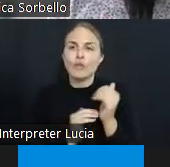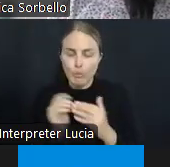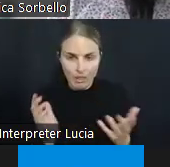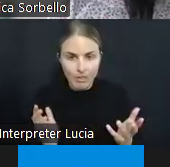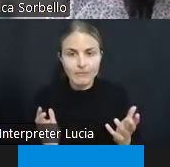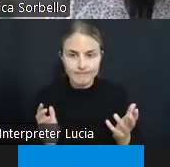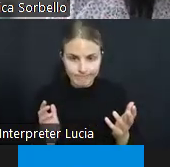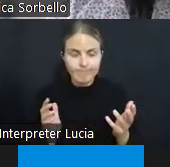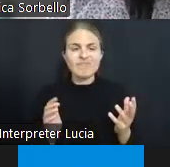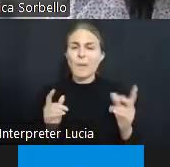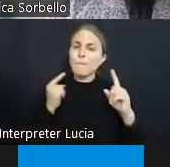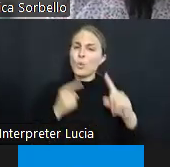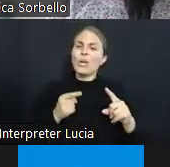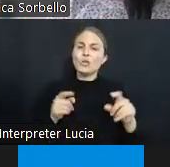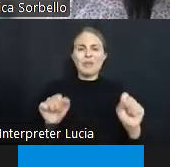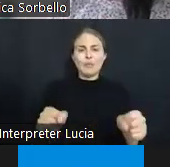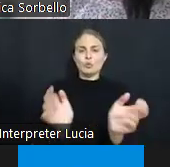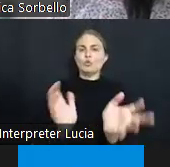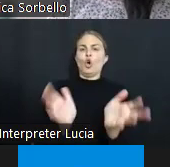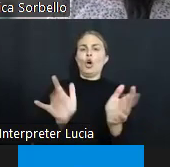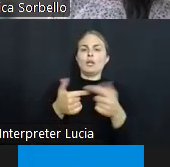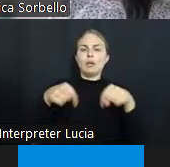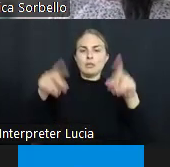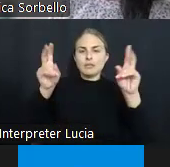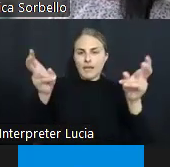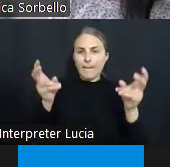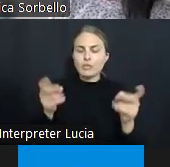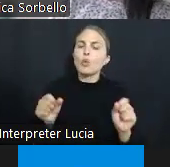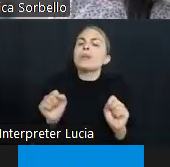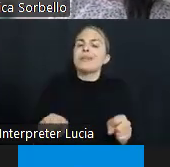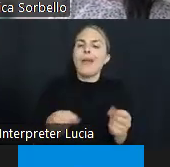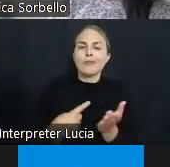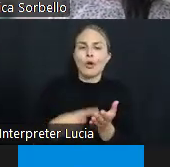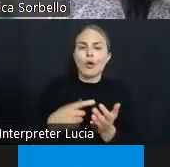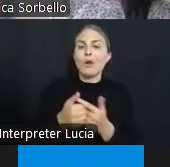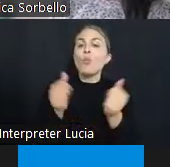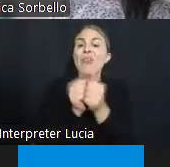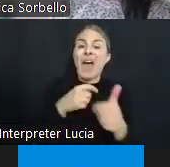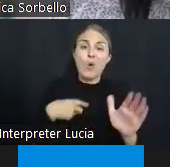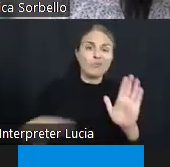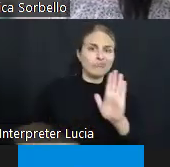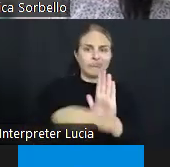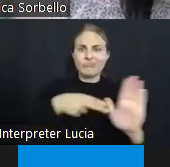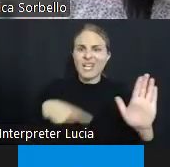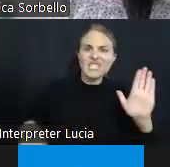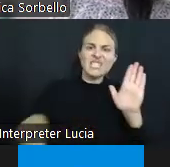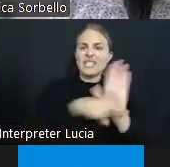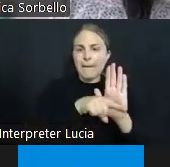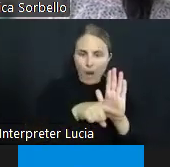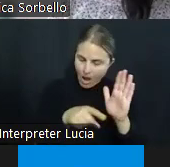antistigmatizing and really comfortable way and again recognizing each and every one of us comes into our job with